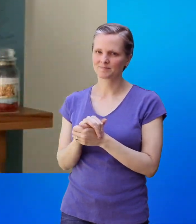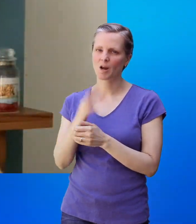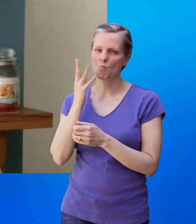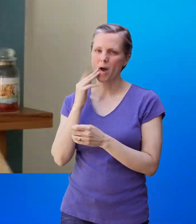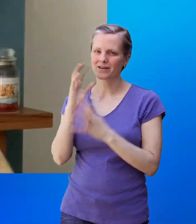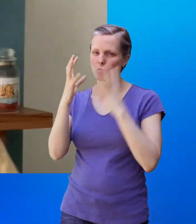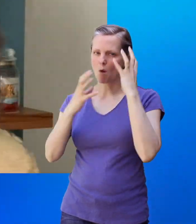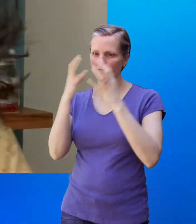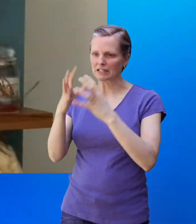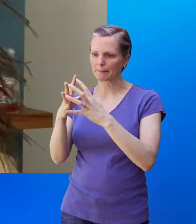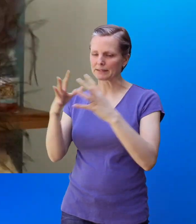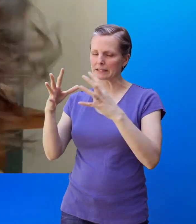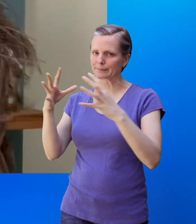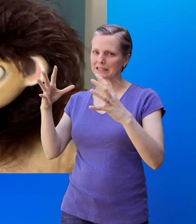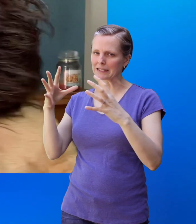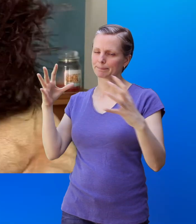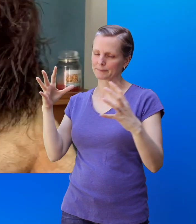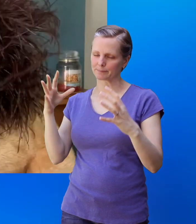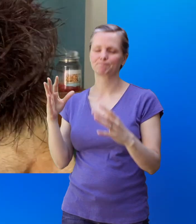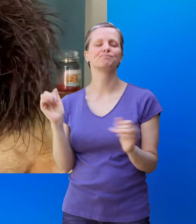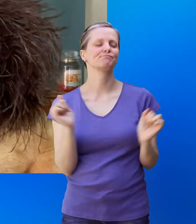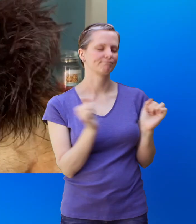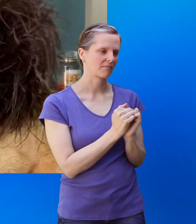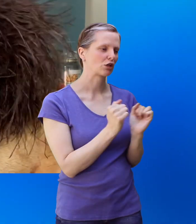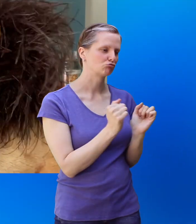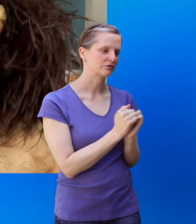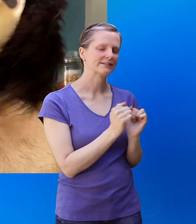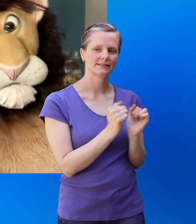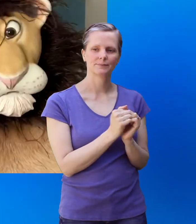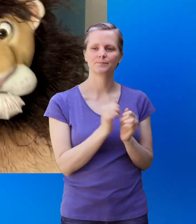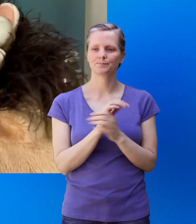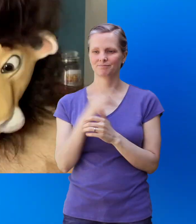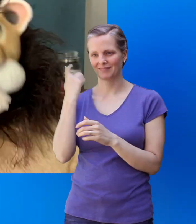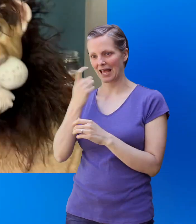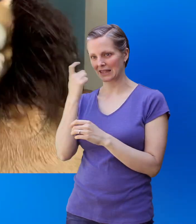gets bigger and bigger. Yeah, I completely agree, You think we should look at Jesus.